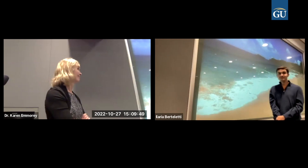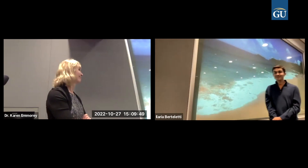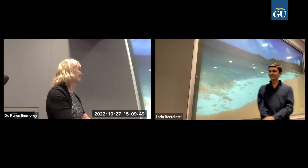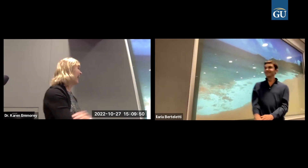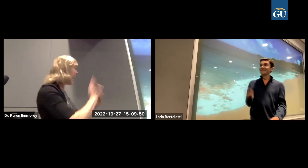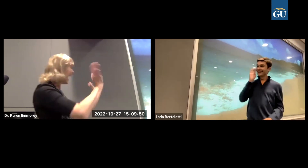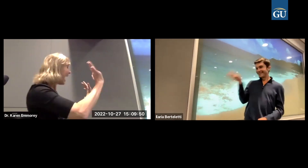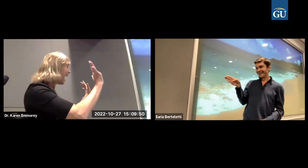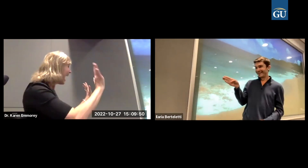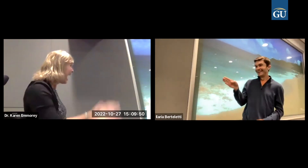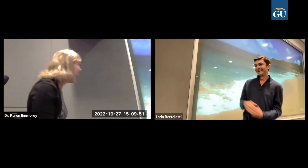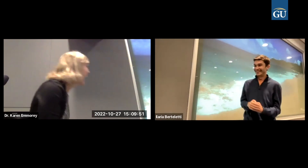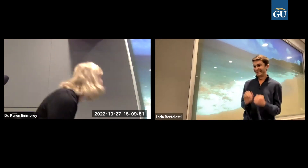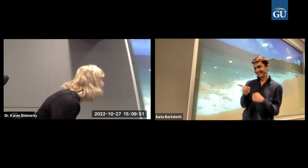Two related questions.